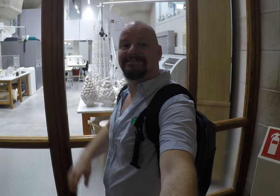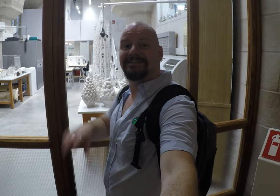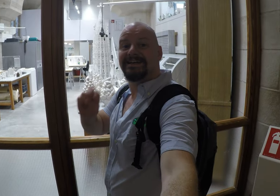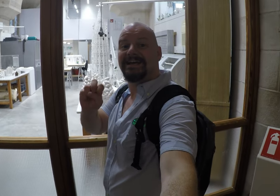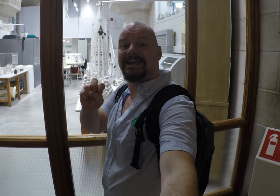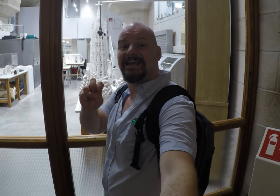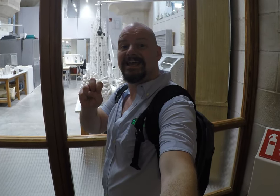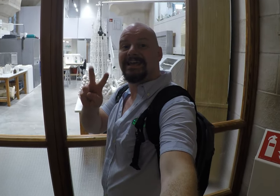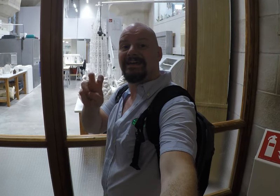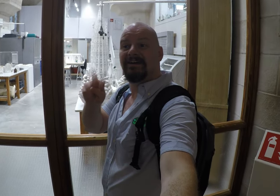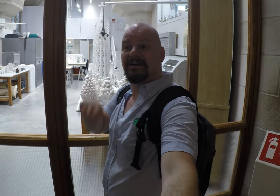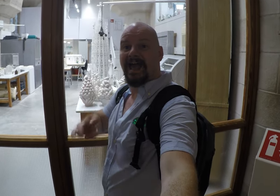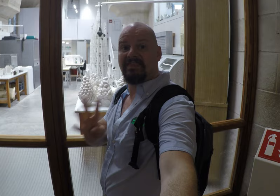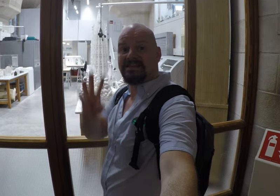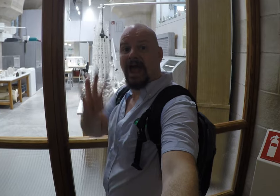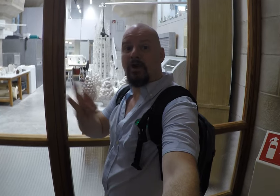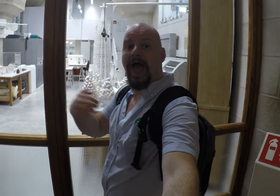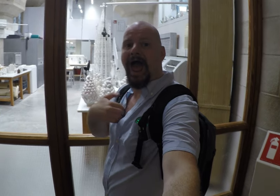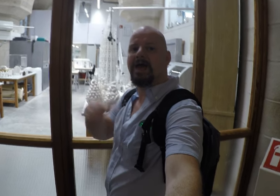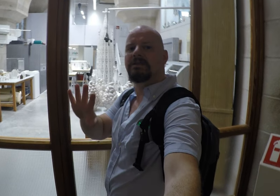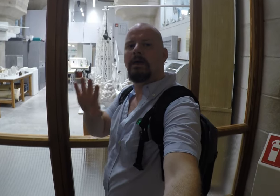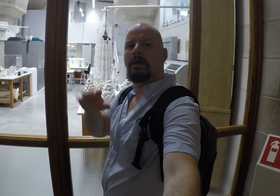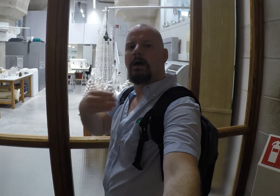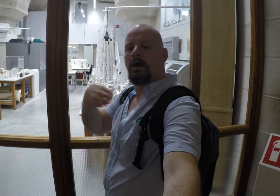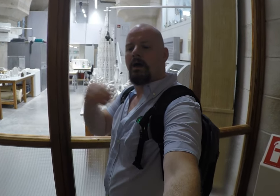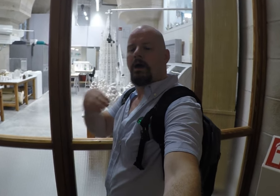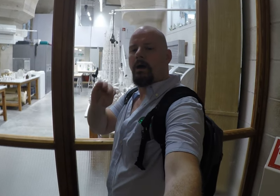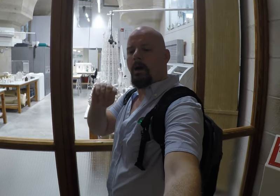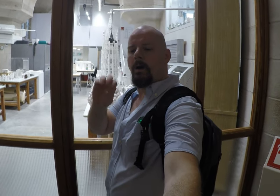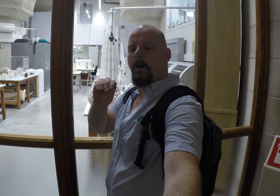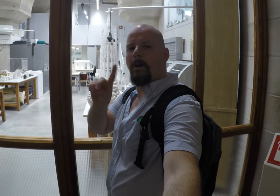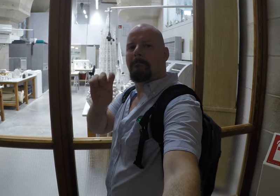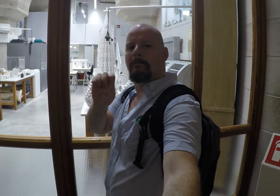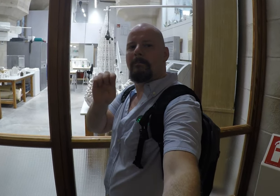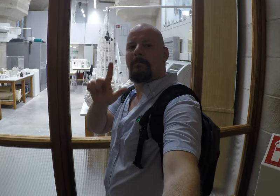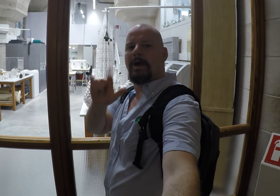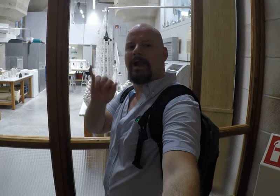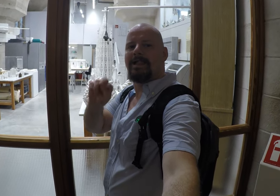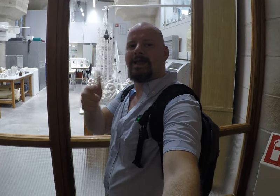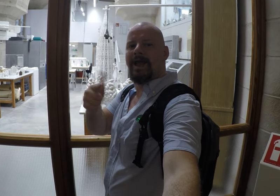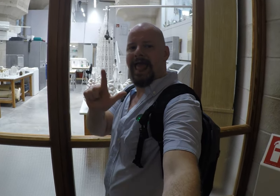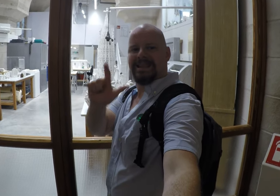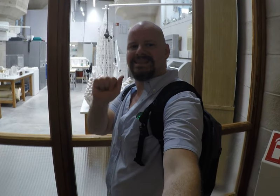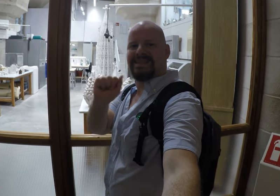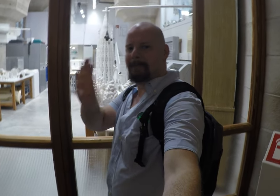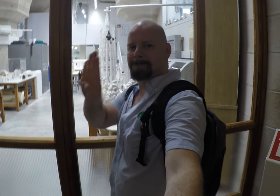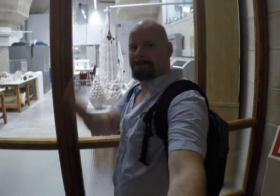Even the Sagrada has its modeling lab.